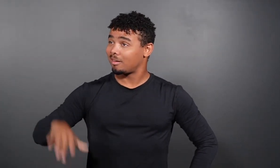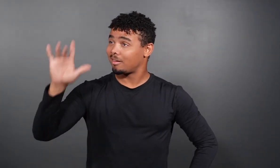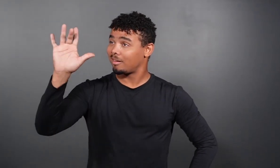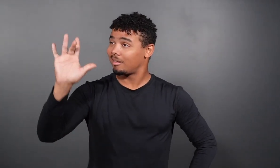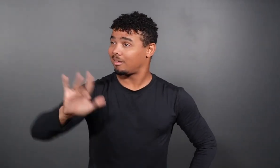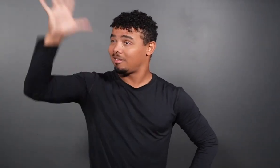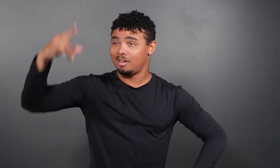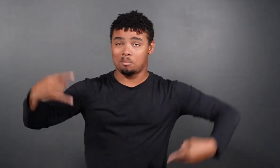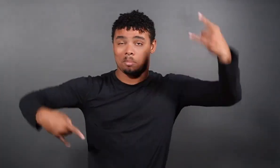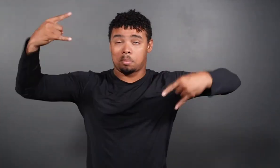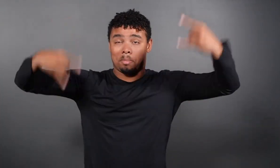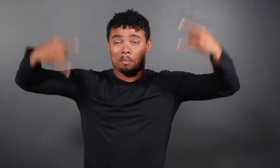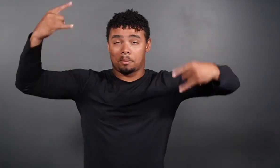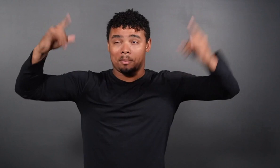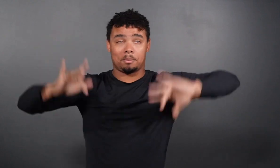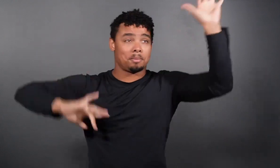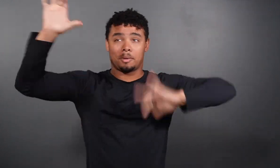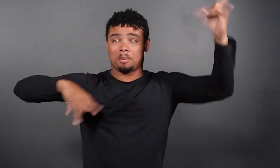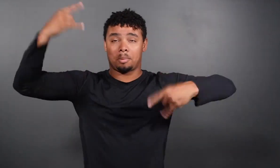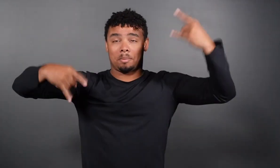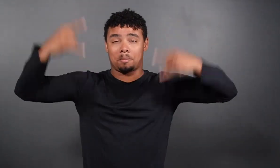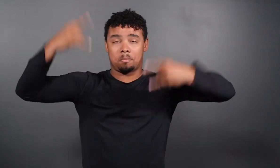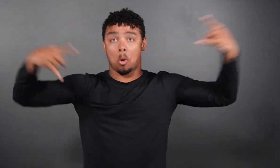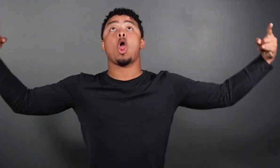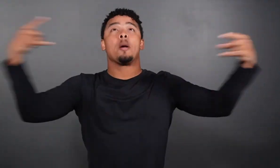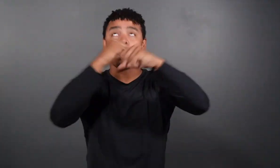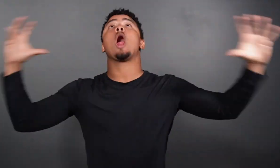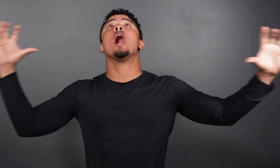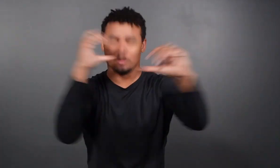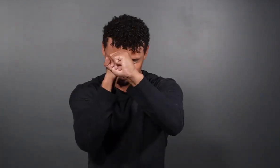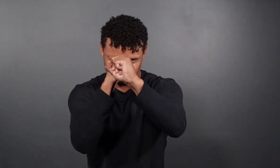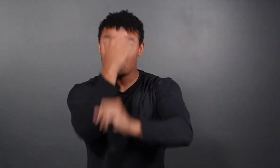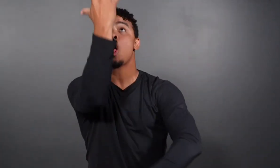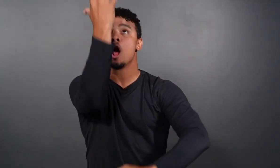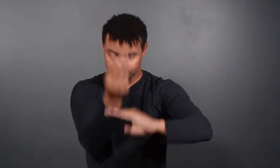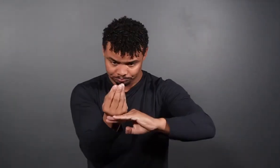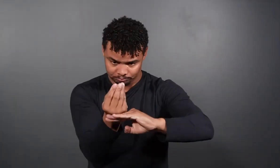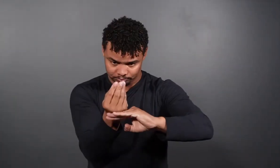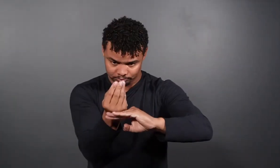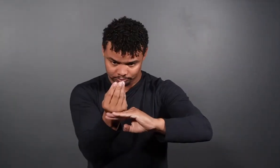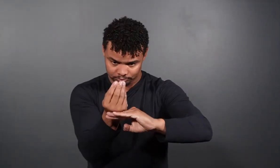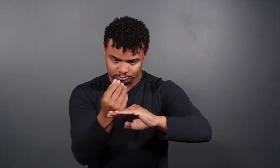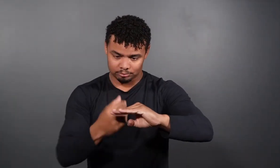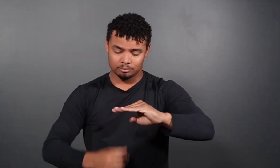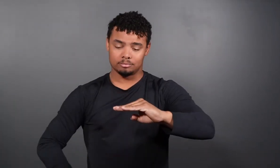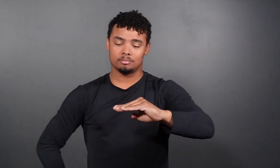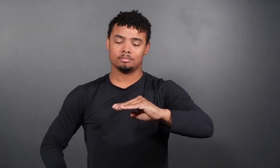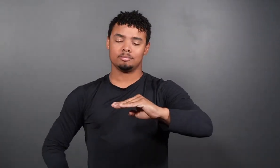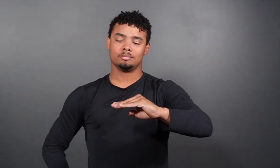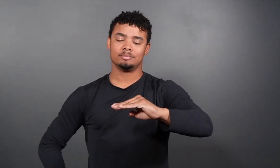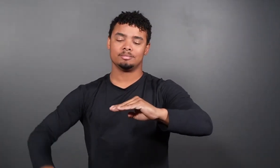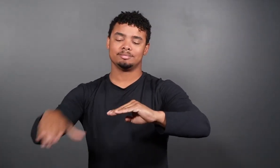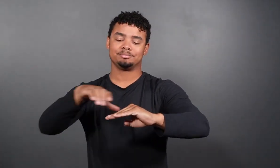he swipes up suddenly the images scrolls swiftly and the hologram collapses back into the device